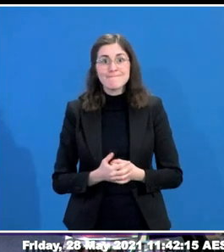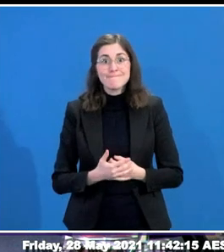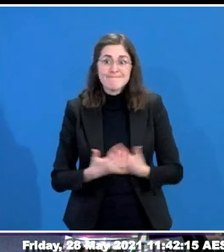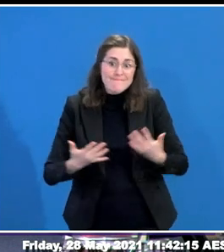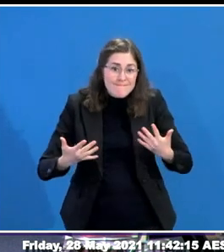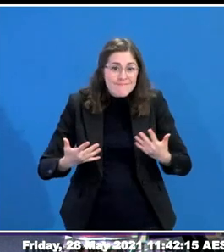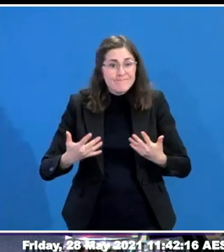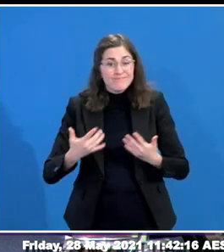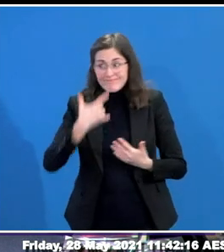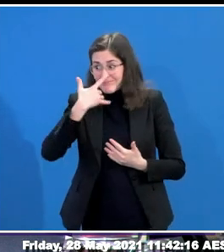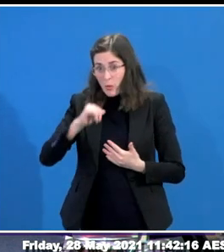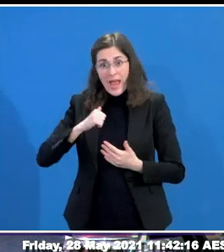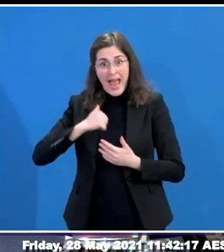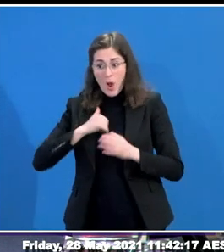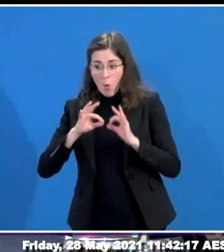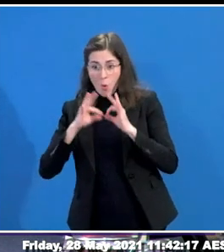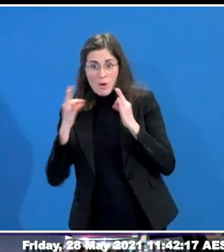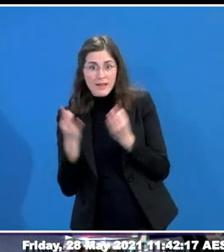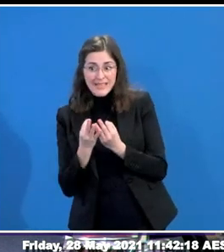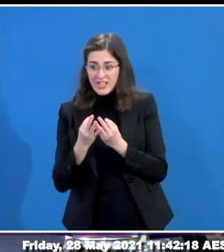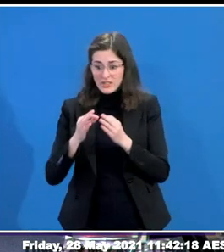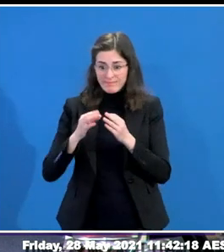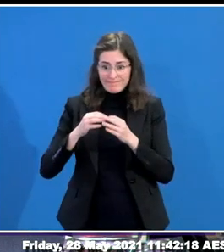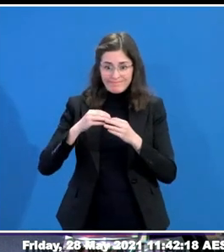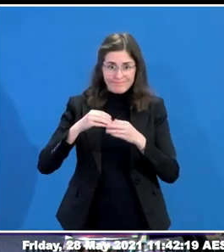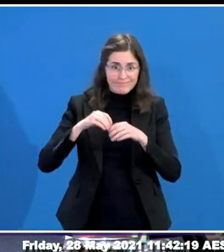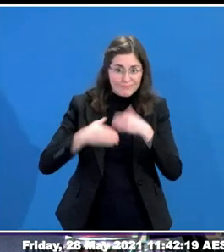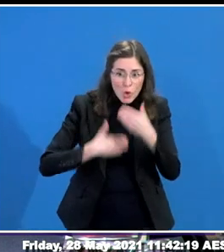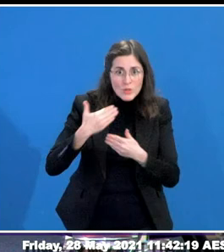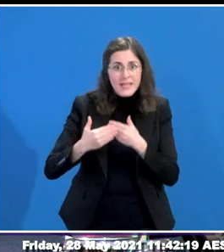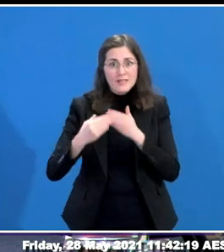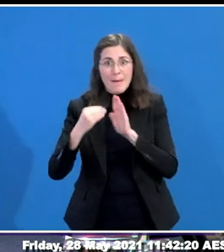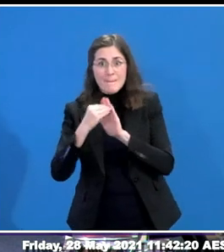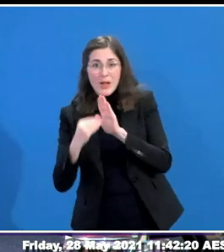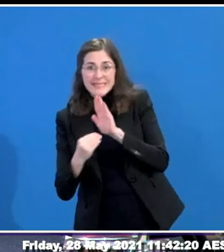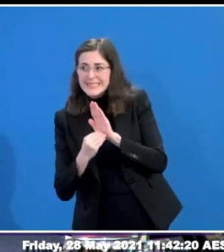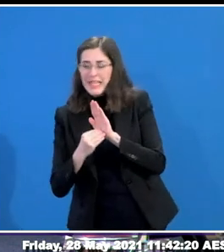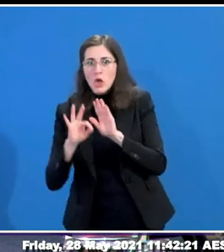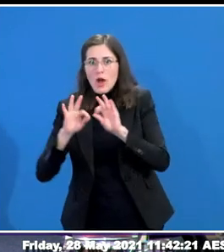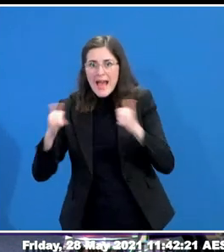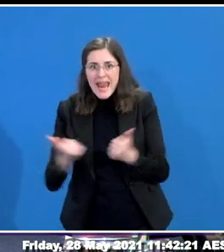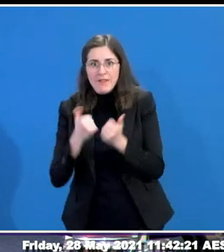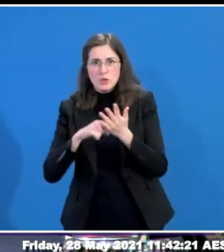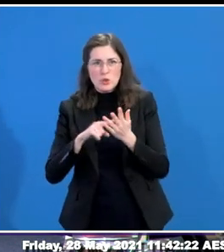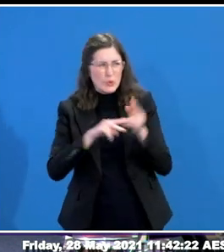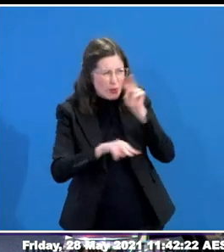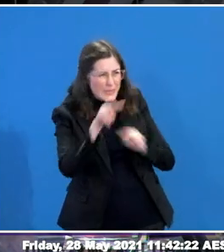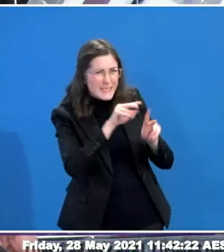be reliant on one person and that have more verifications and checks is absolutely appropriate.